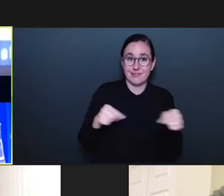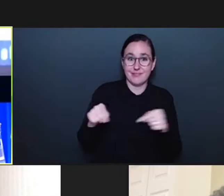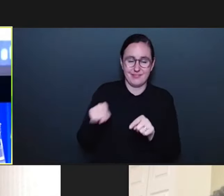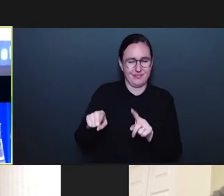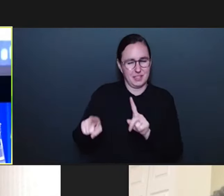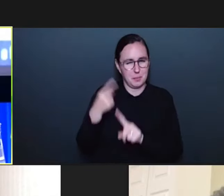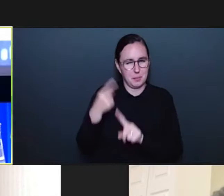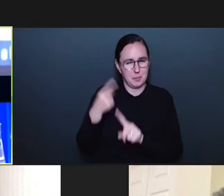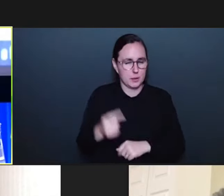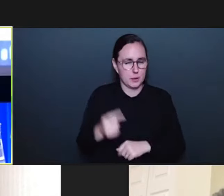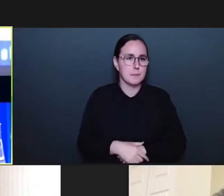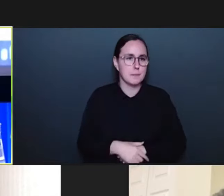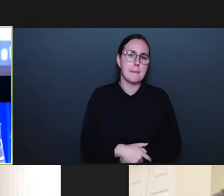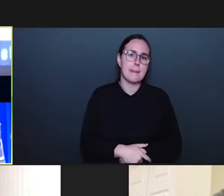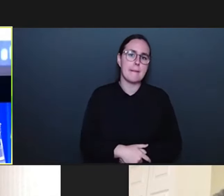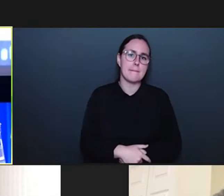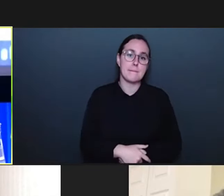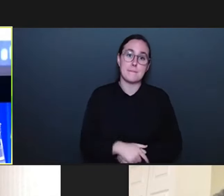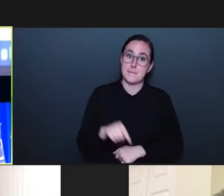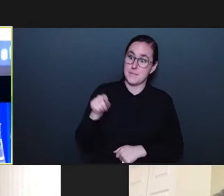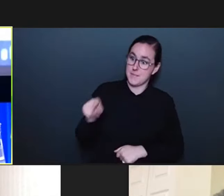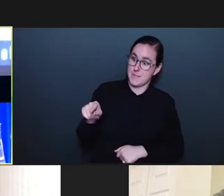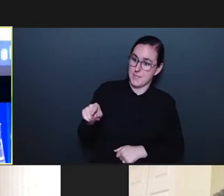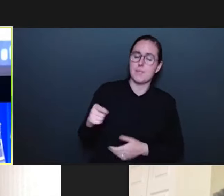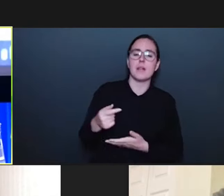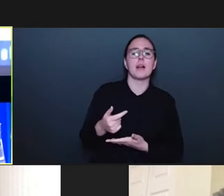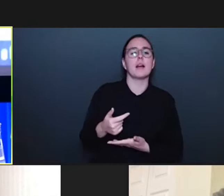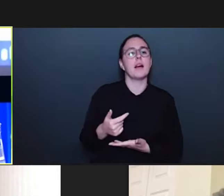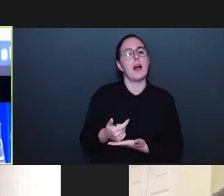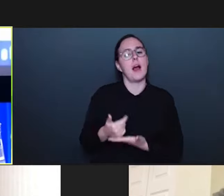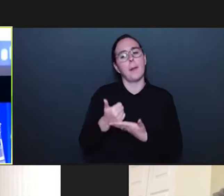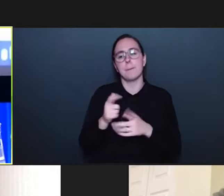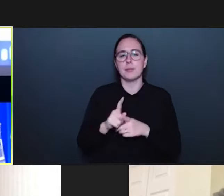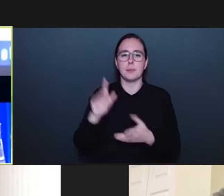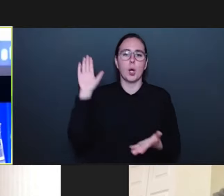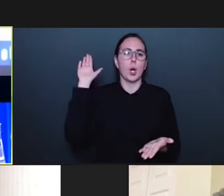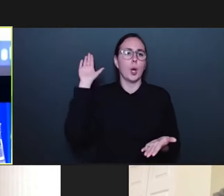shocks and of course other socioeconomic challenges which sadly it exacerbates.